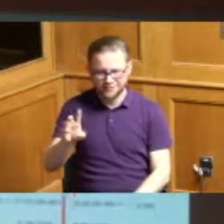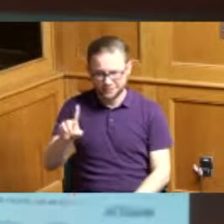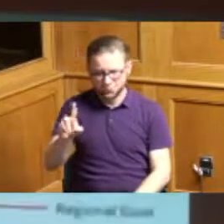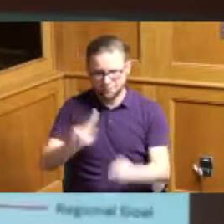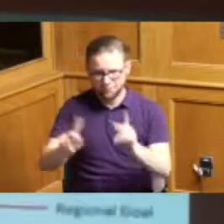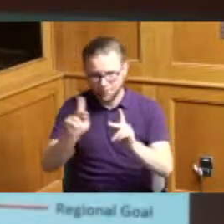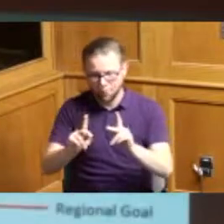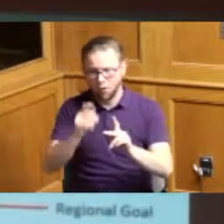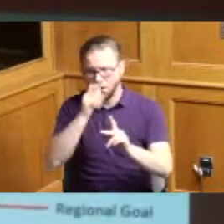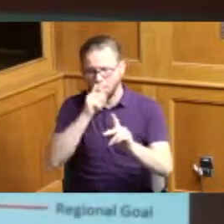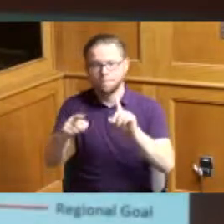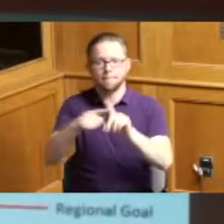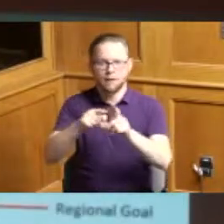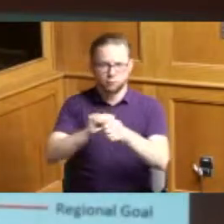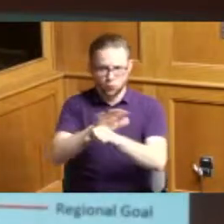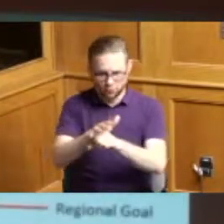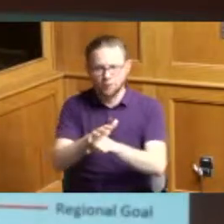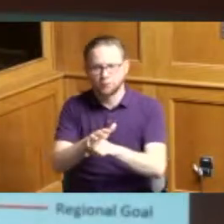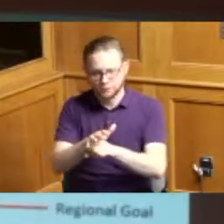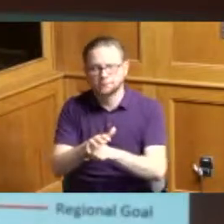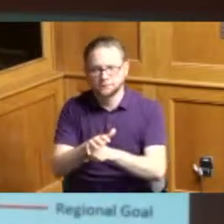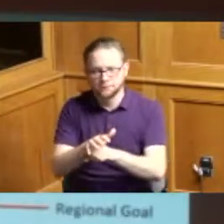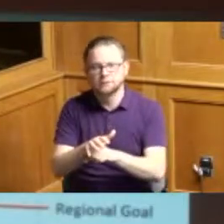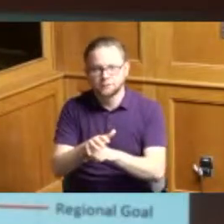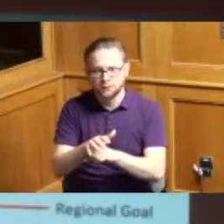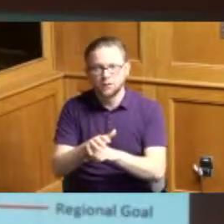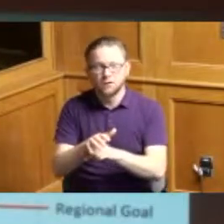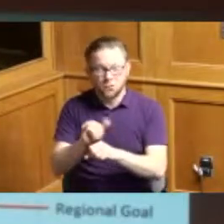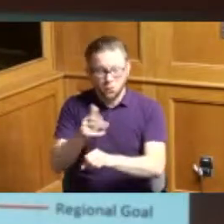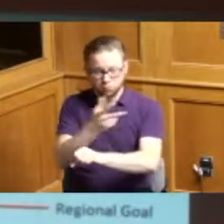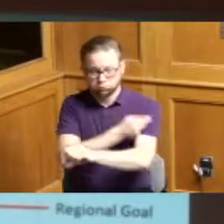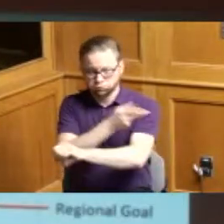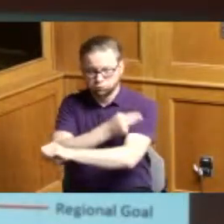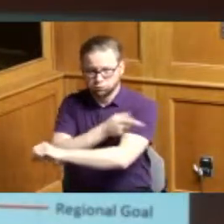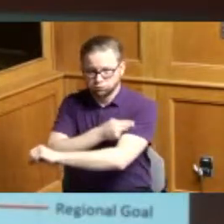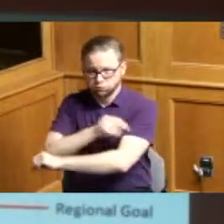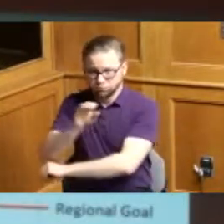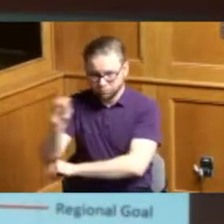a little different view on vaccination rates we have met the regional goal for everyone over the